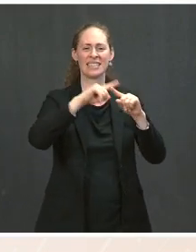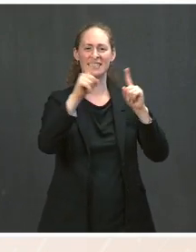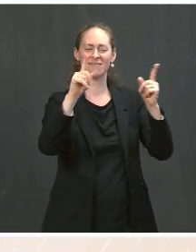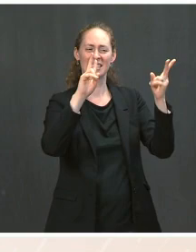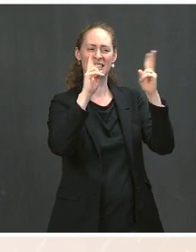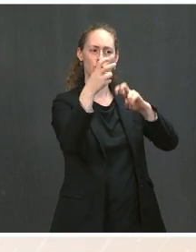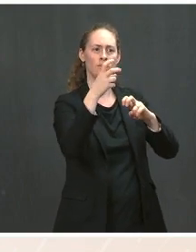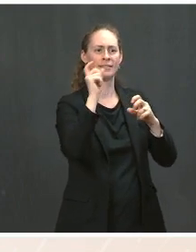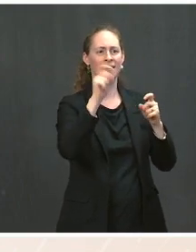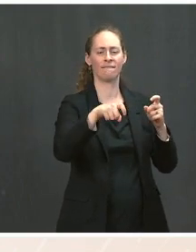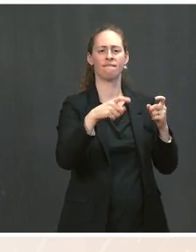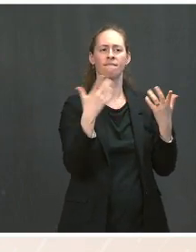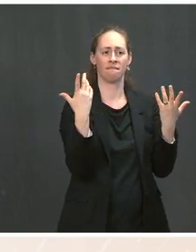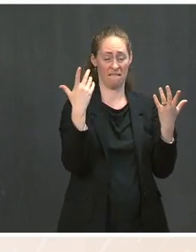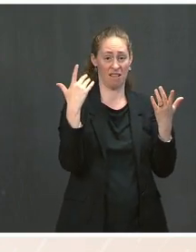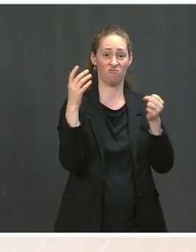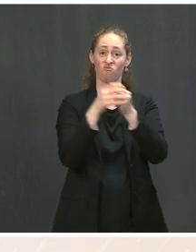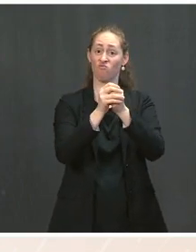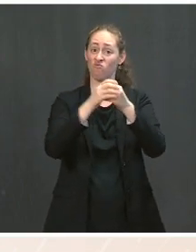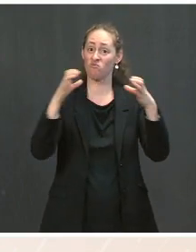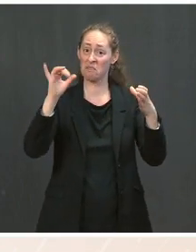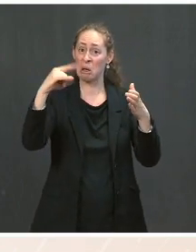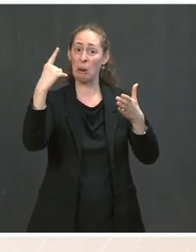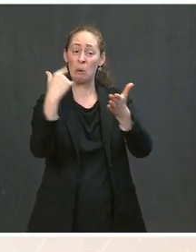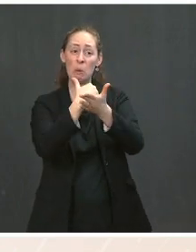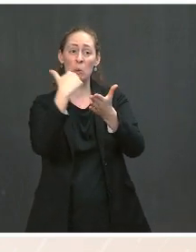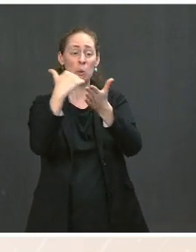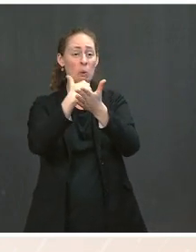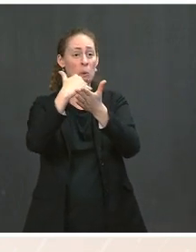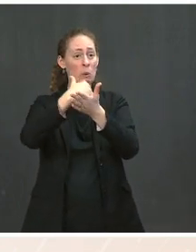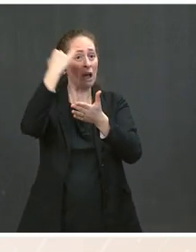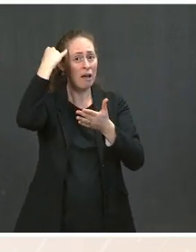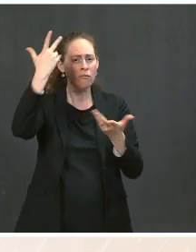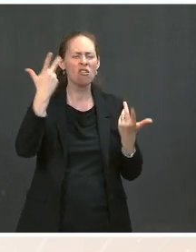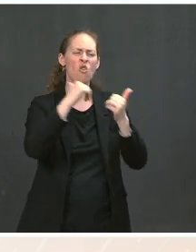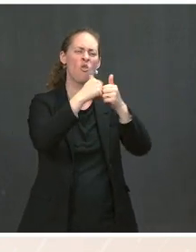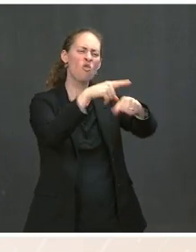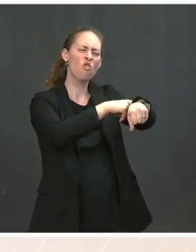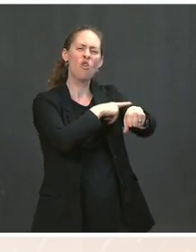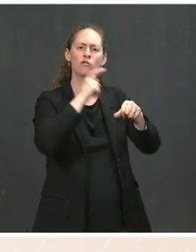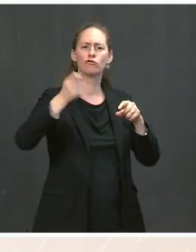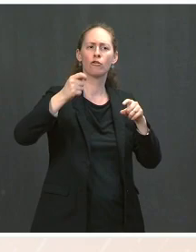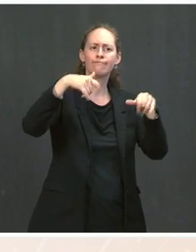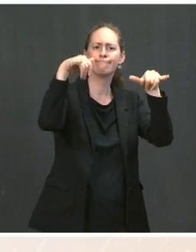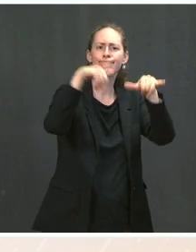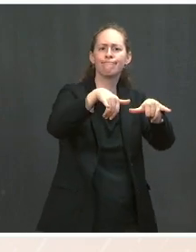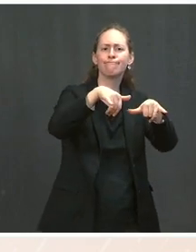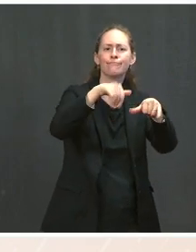but so was the length of service, the selection -- the case selection rules and practices.